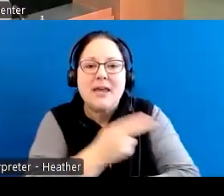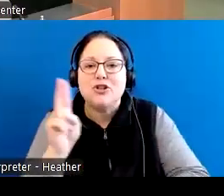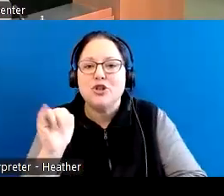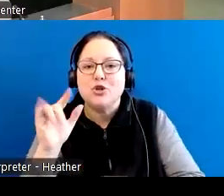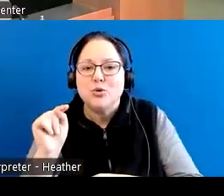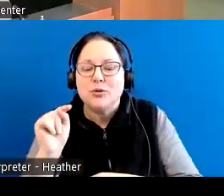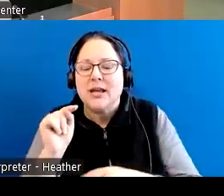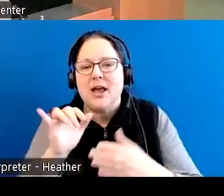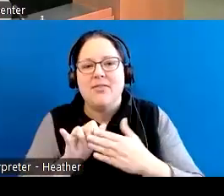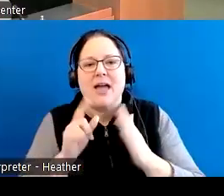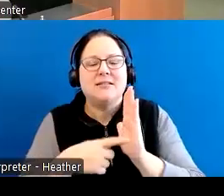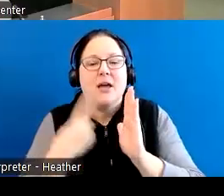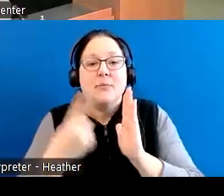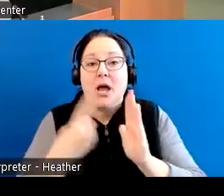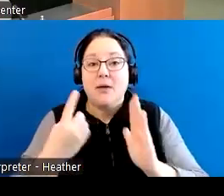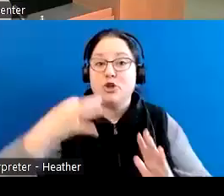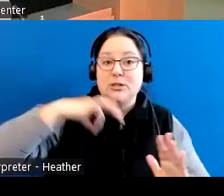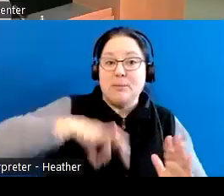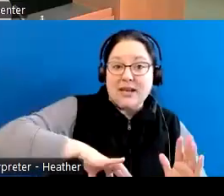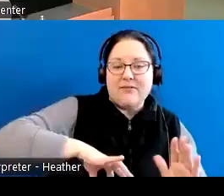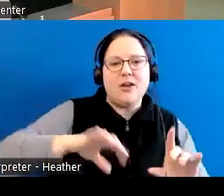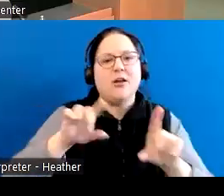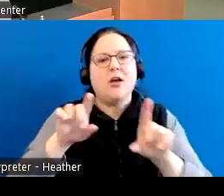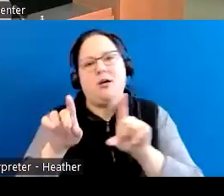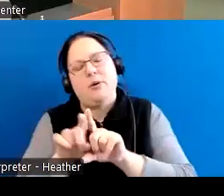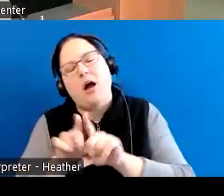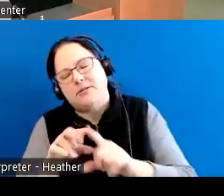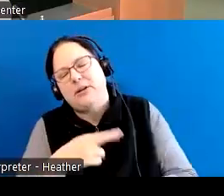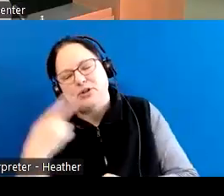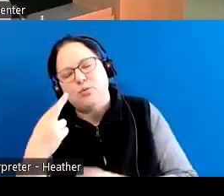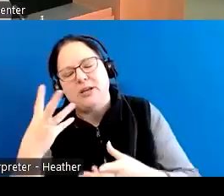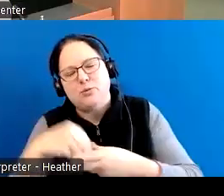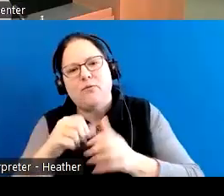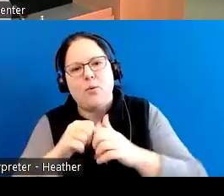um a lot of benefits but also undeniable risks that come with admitting a child or adolescent to